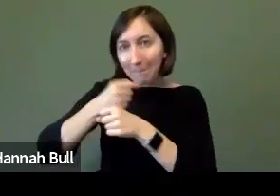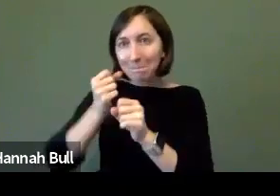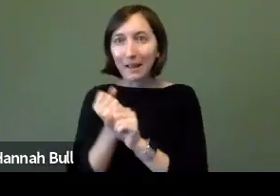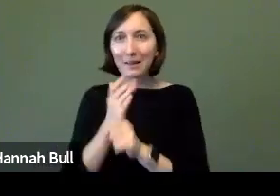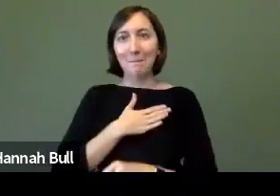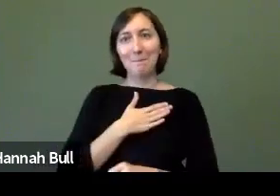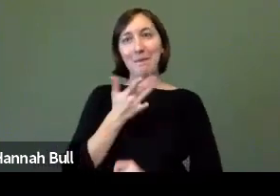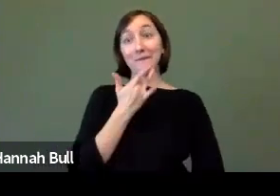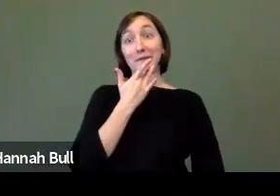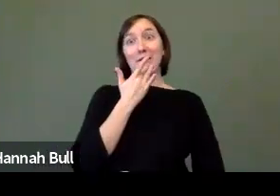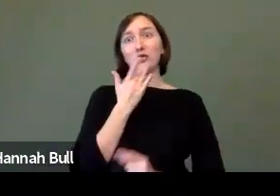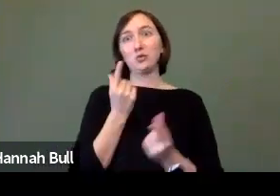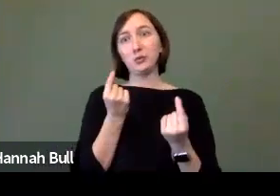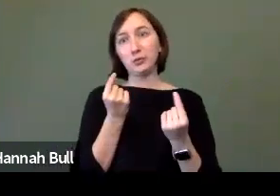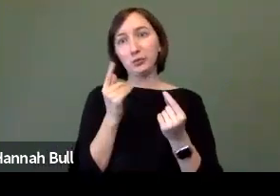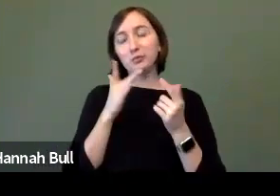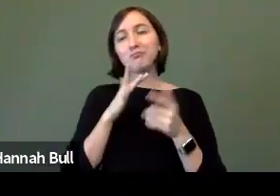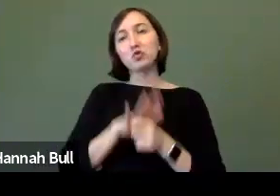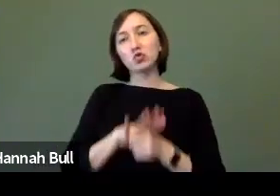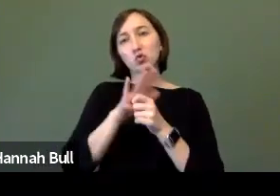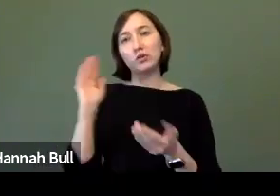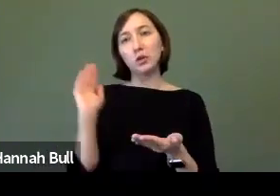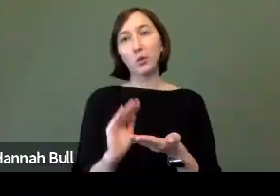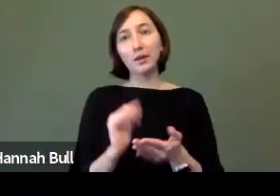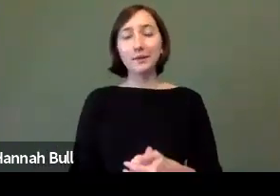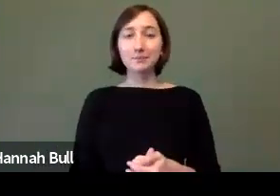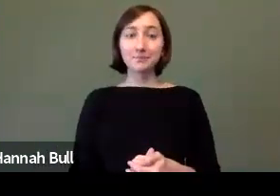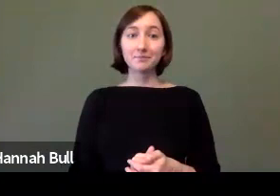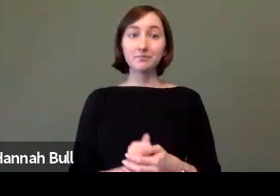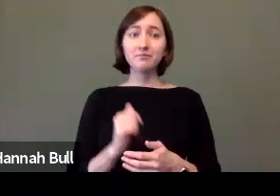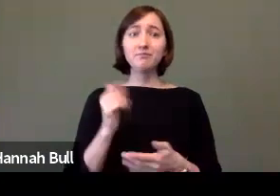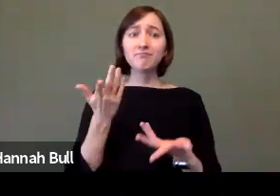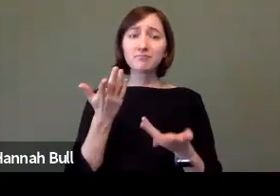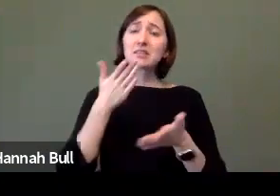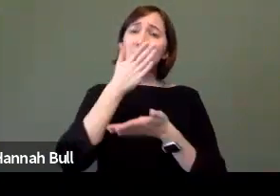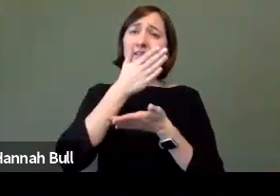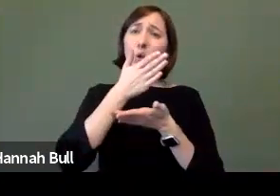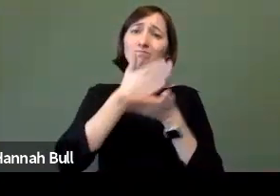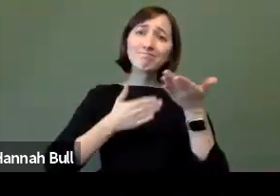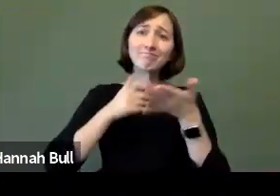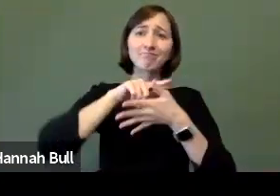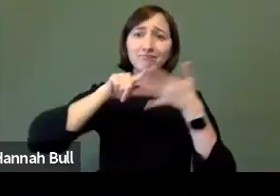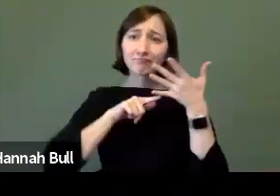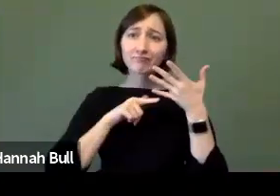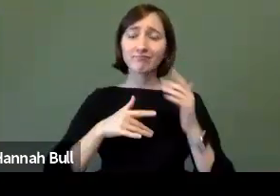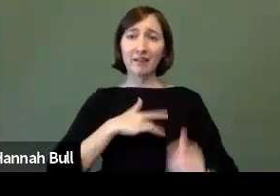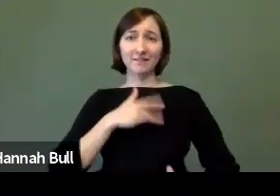Today we wanted to talk to you, so you are aware of signs and symptoms of mental distress.